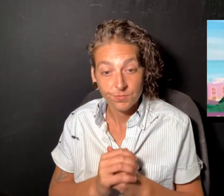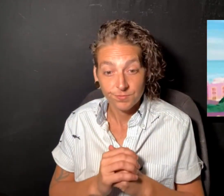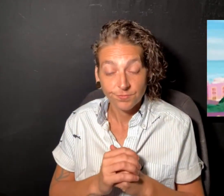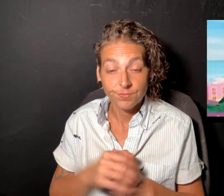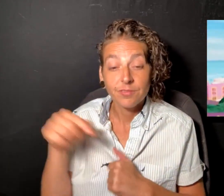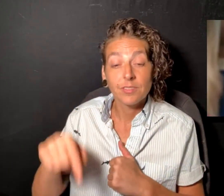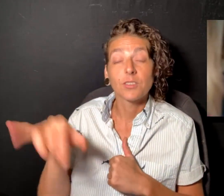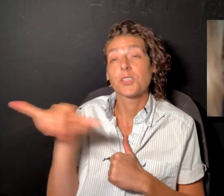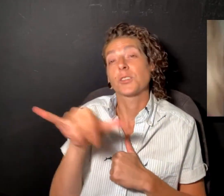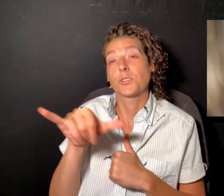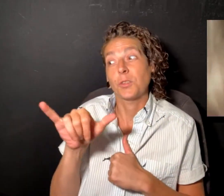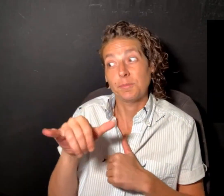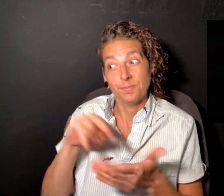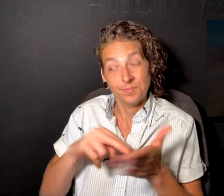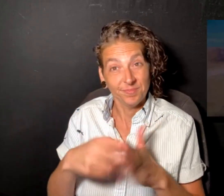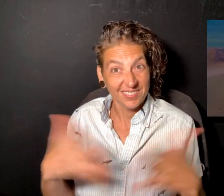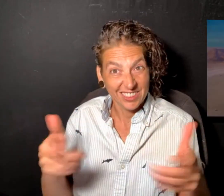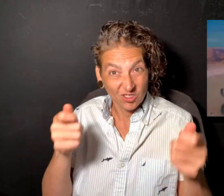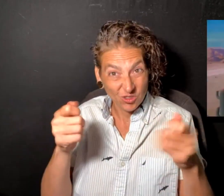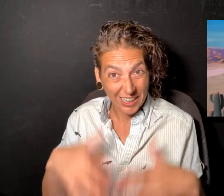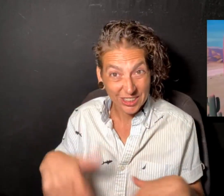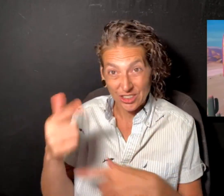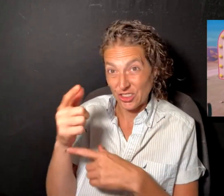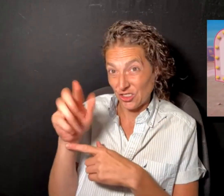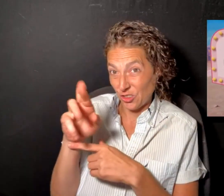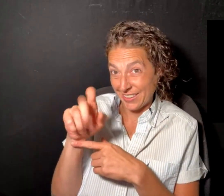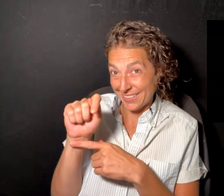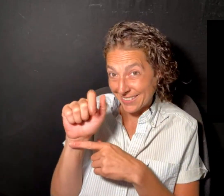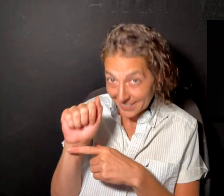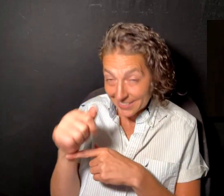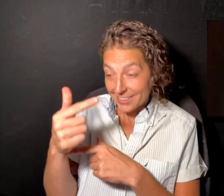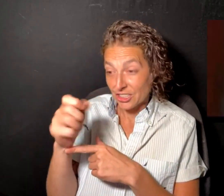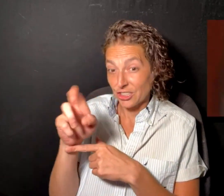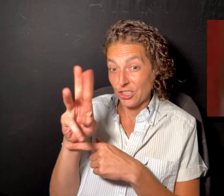This also means Director Greta Gerwig is now the highest